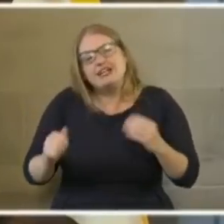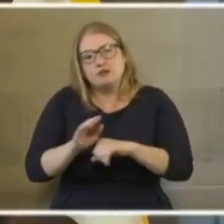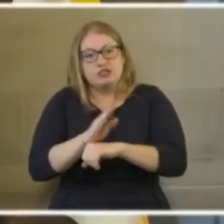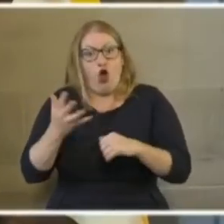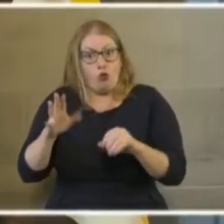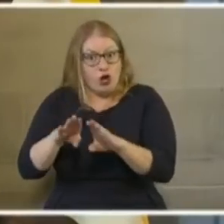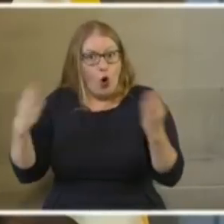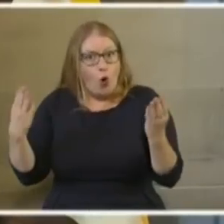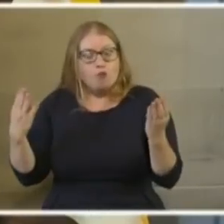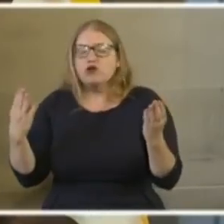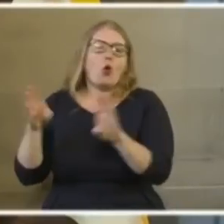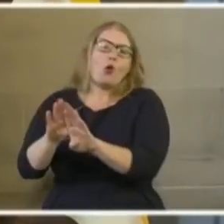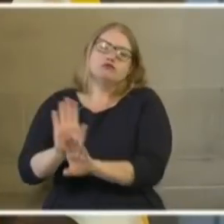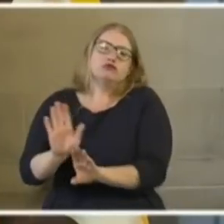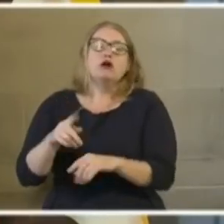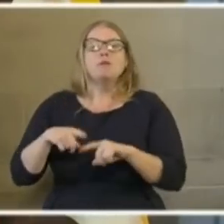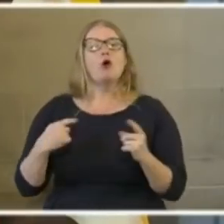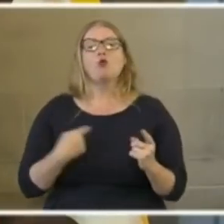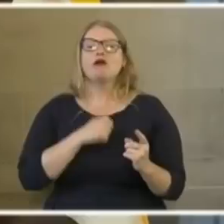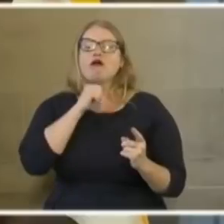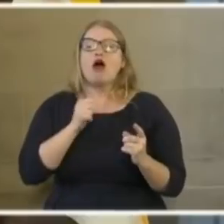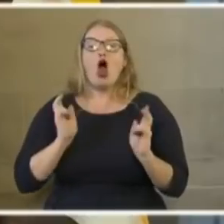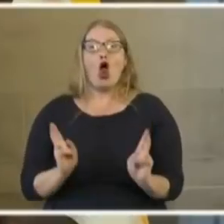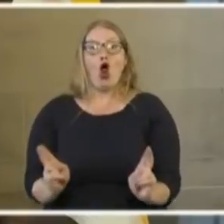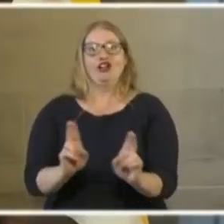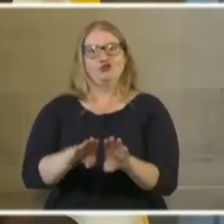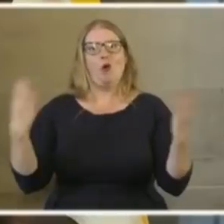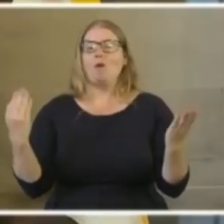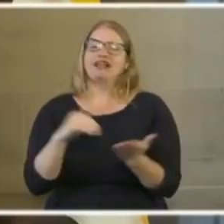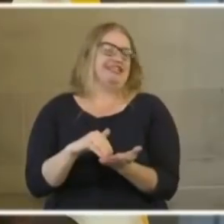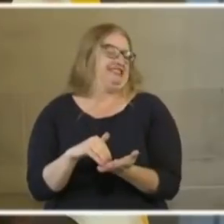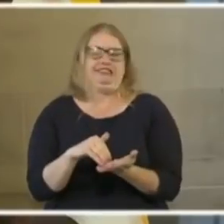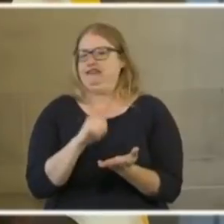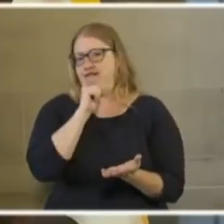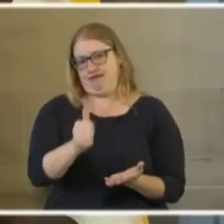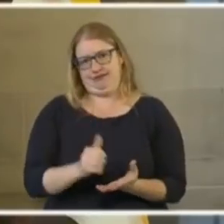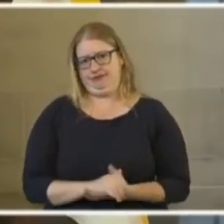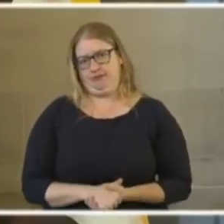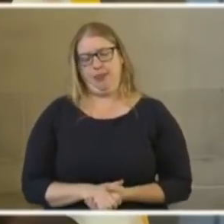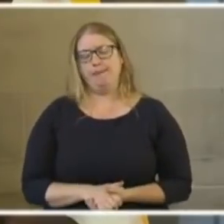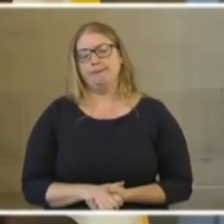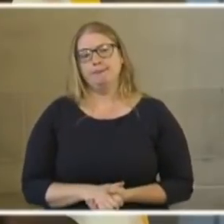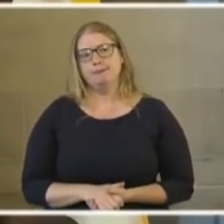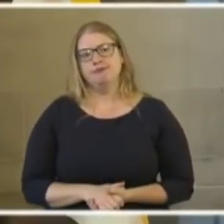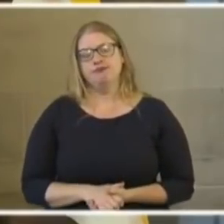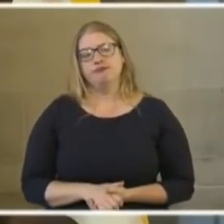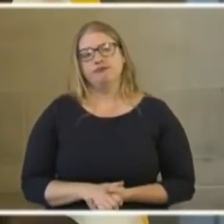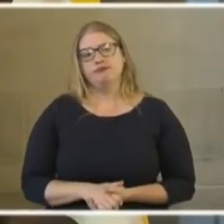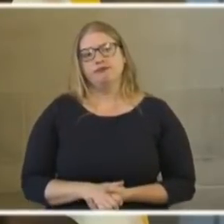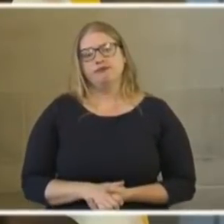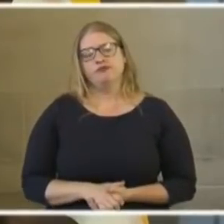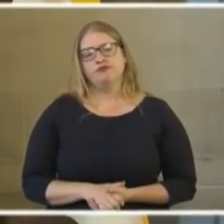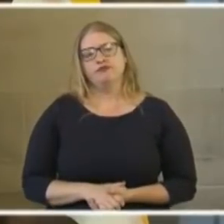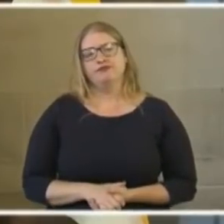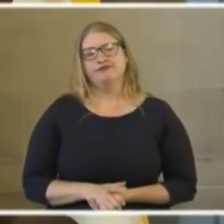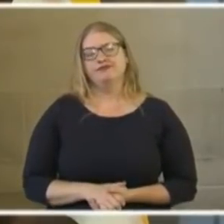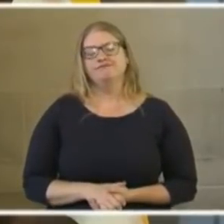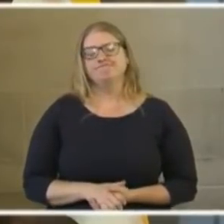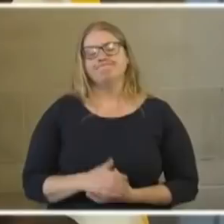AT THIS MOMENT, WE ARE NOT DIALING BACK ANY OF THE BUSINESSES AND ACTIVITIES THAT HAVE ARTIE OPENED BUT WE ARE